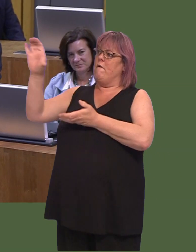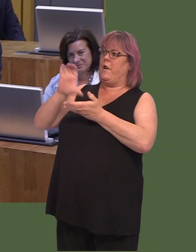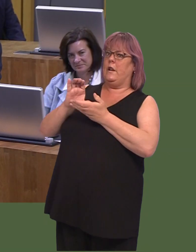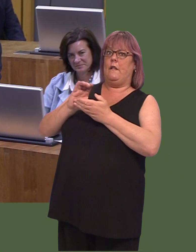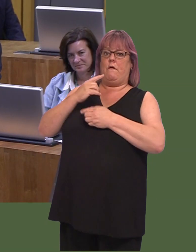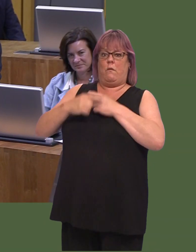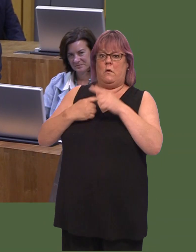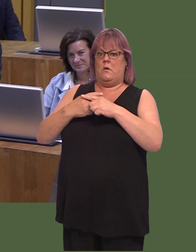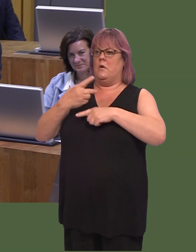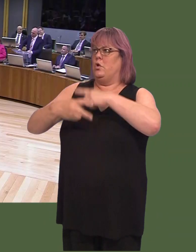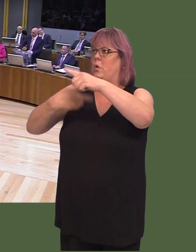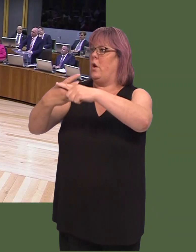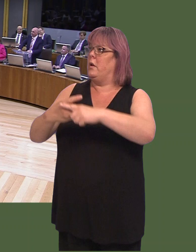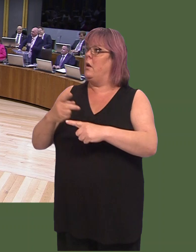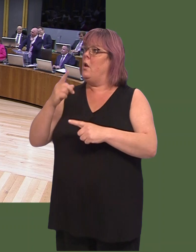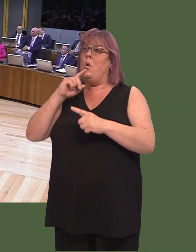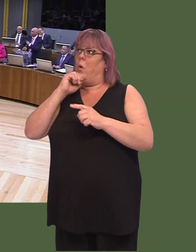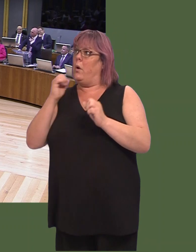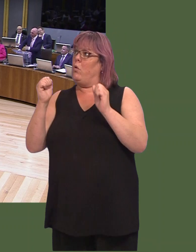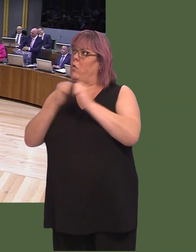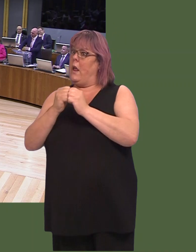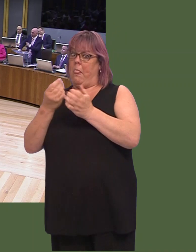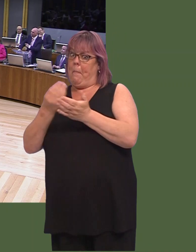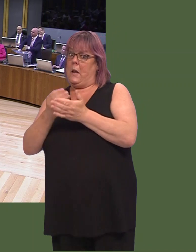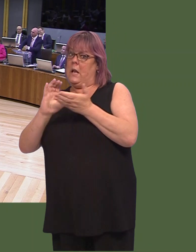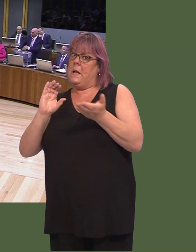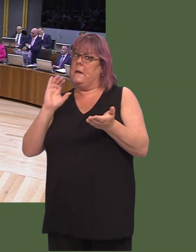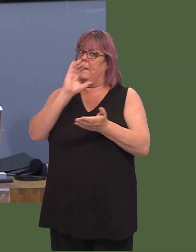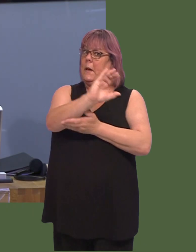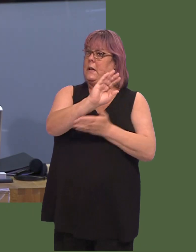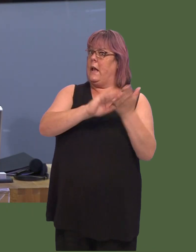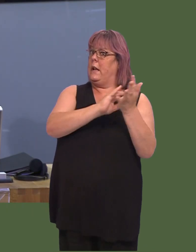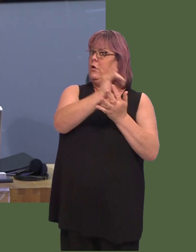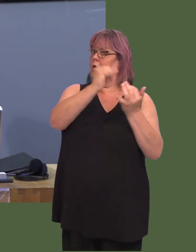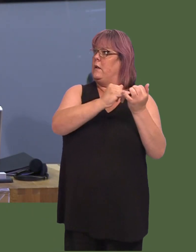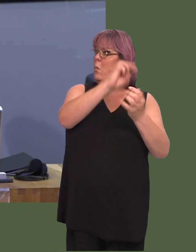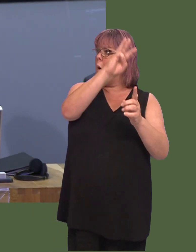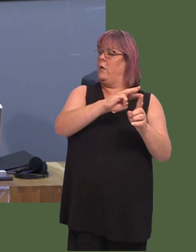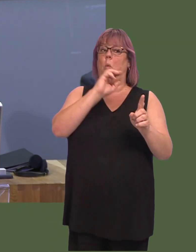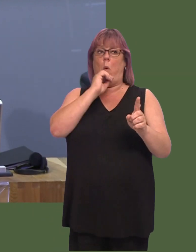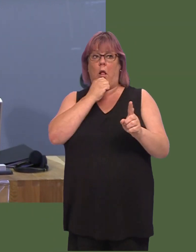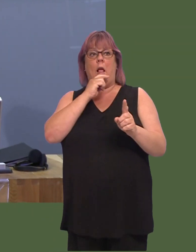Will you now commit to spending every penny of that funding on the NHS in Wales and give